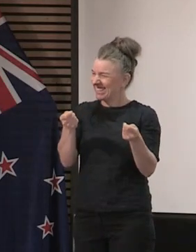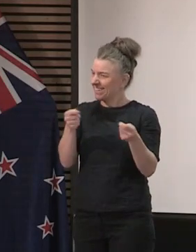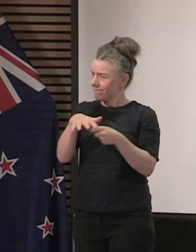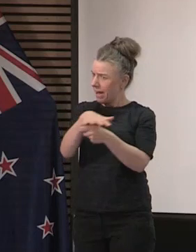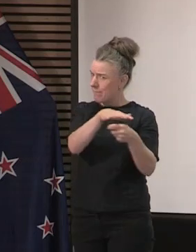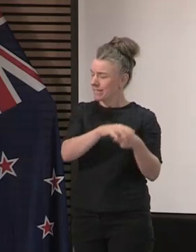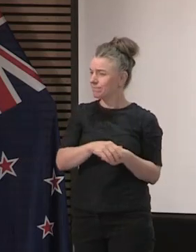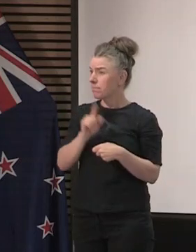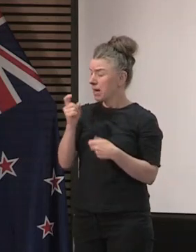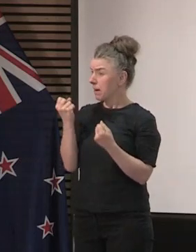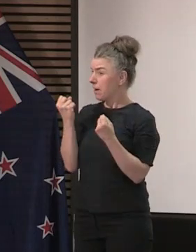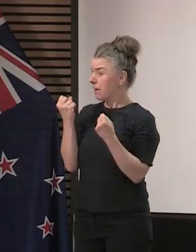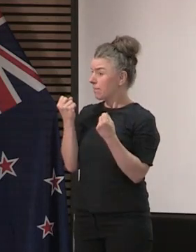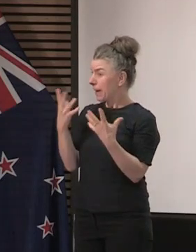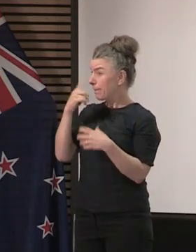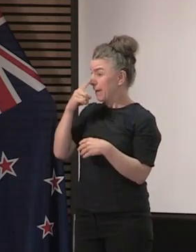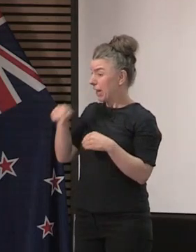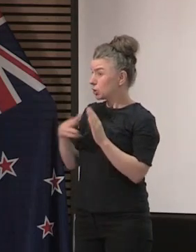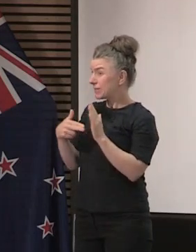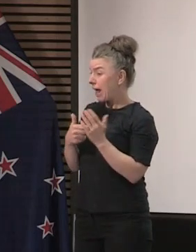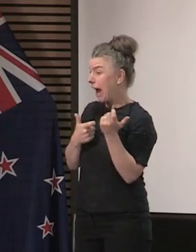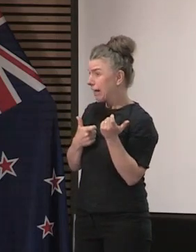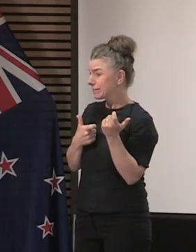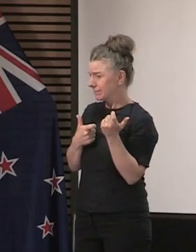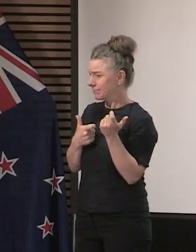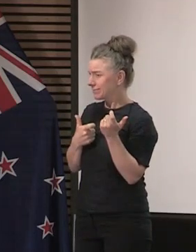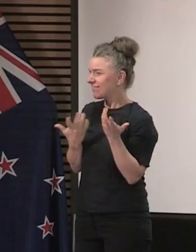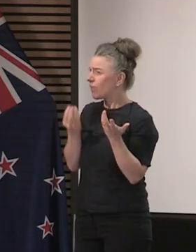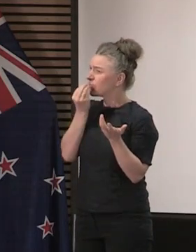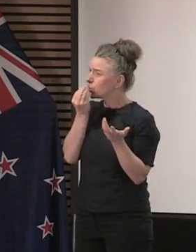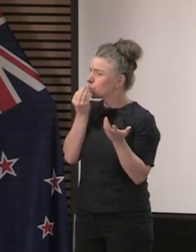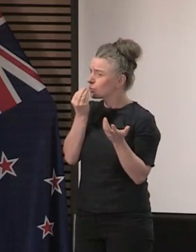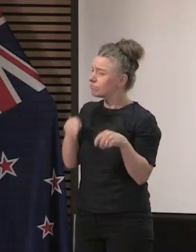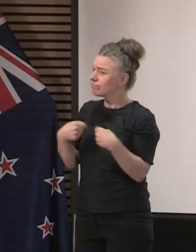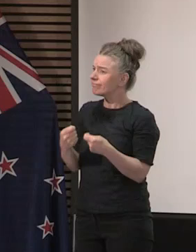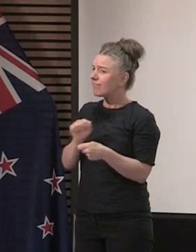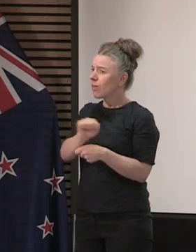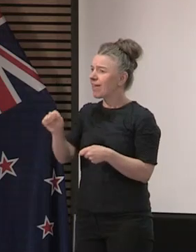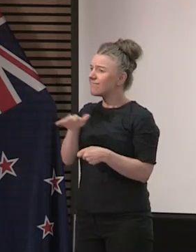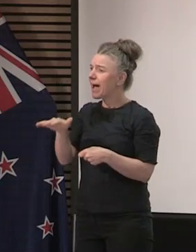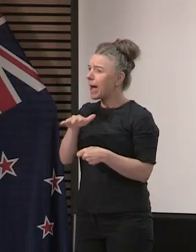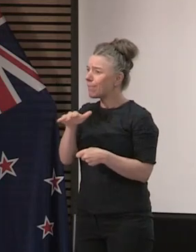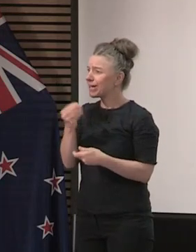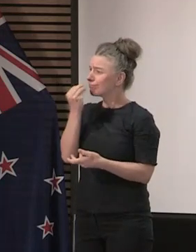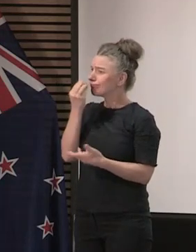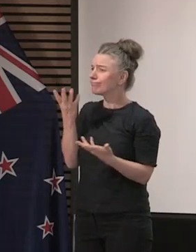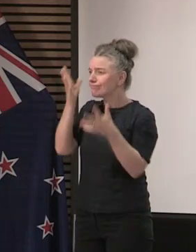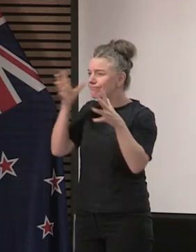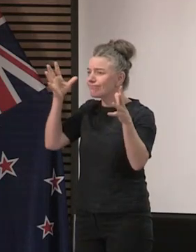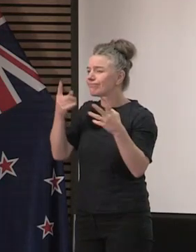food parcels keep families fed, we know that in many parts of New Zealand hunting